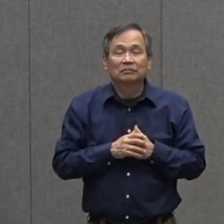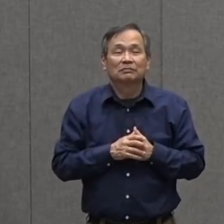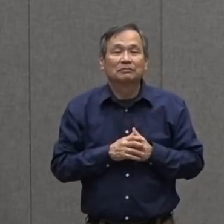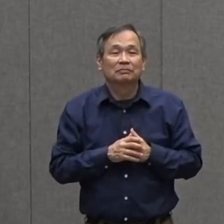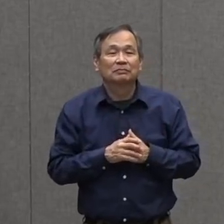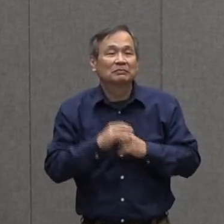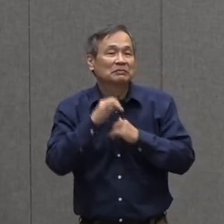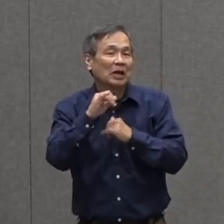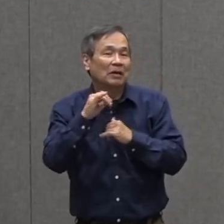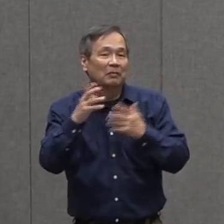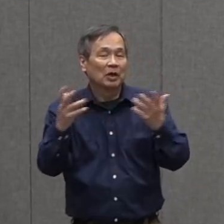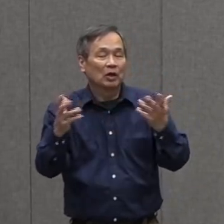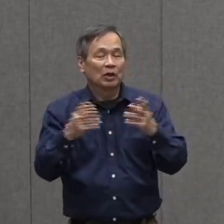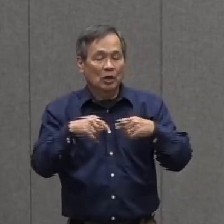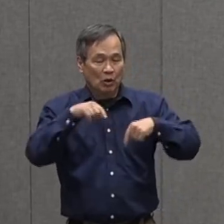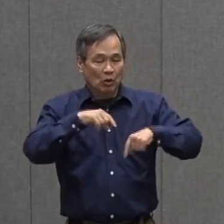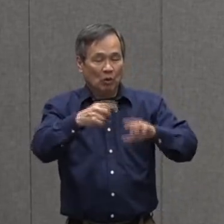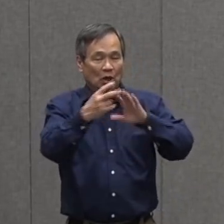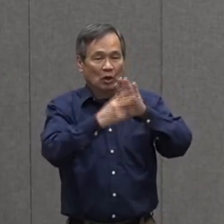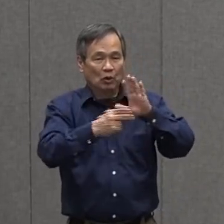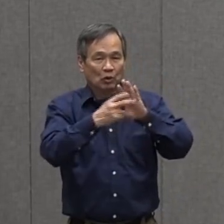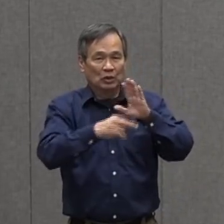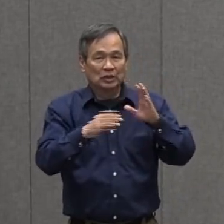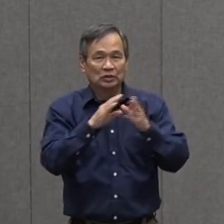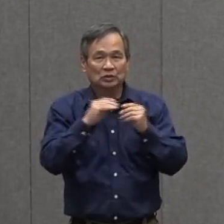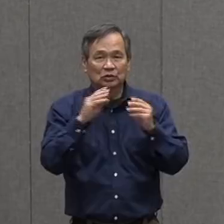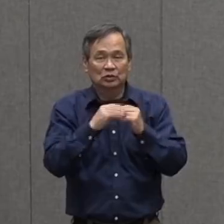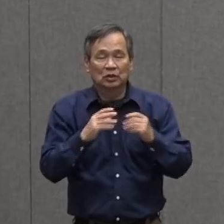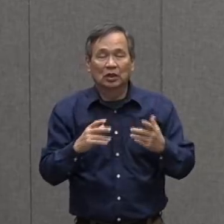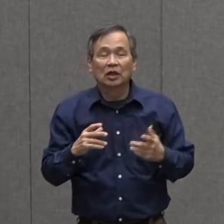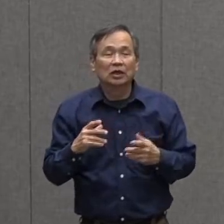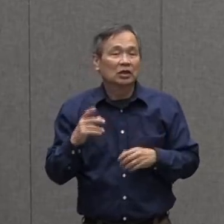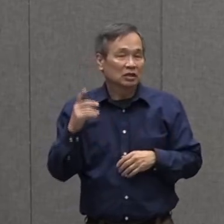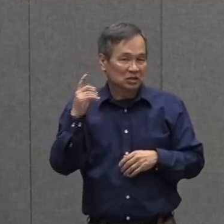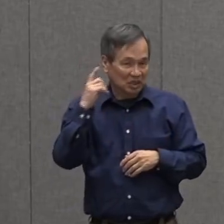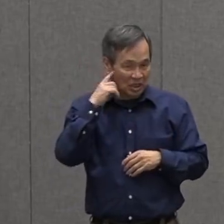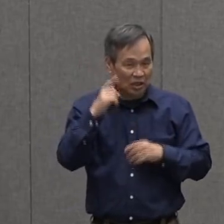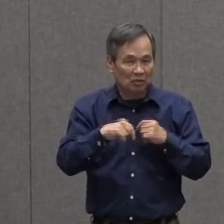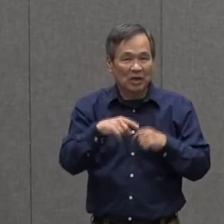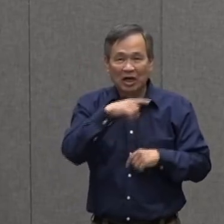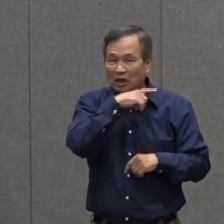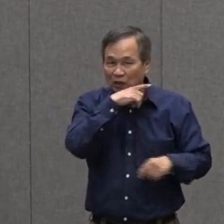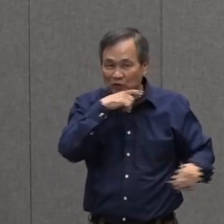As we read this story, we're going to hear about a drought that comes to Kapiti Plain,